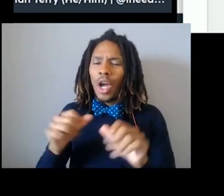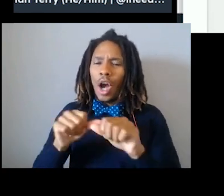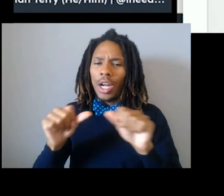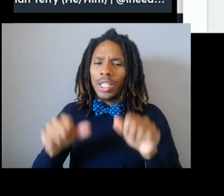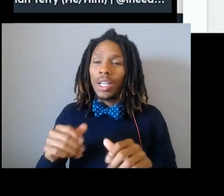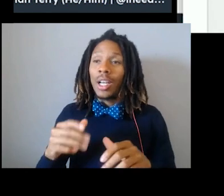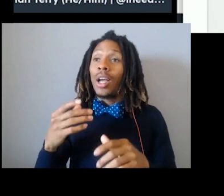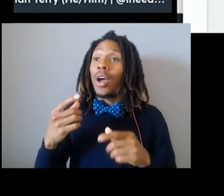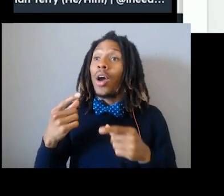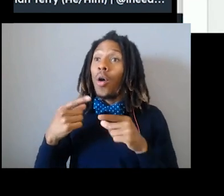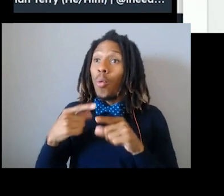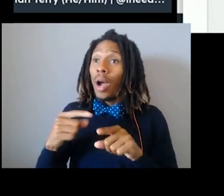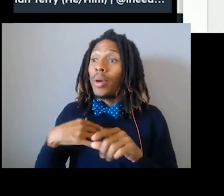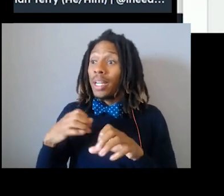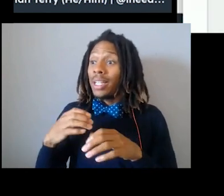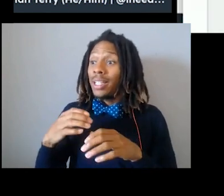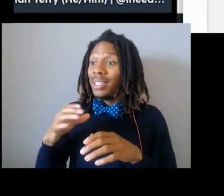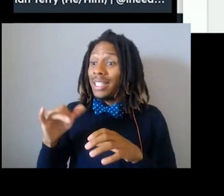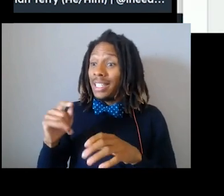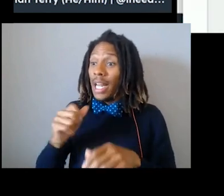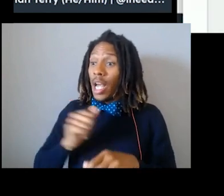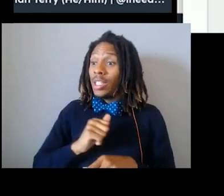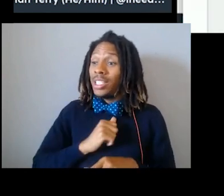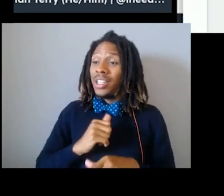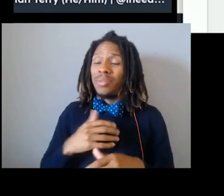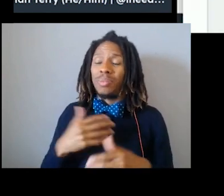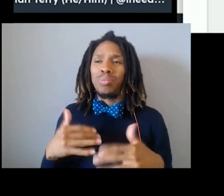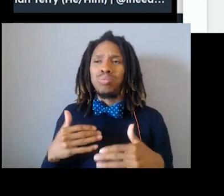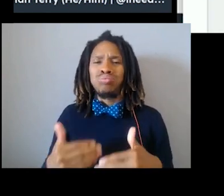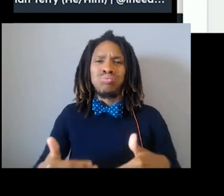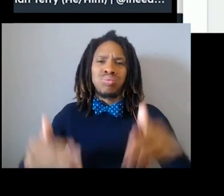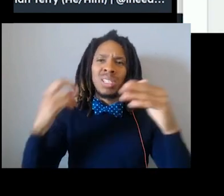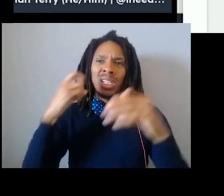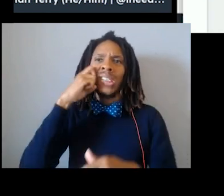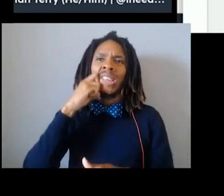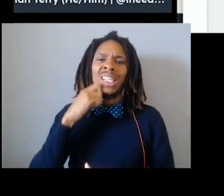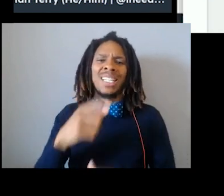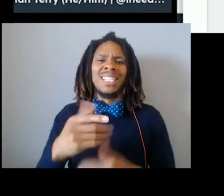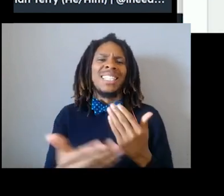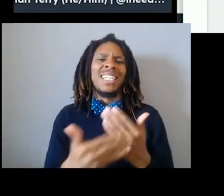it would've been much more painful, right? Like this is so much easier and efficient.